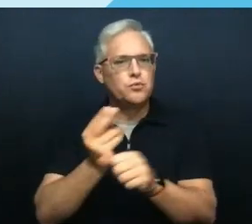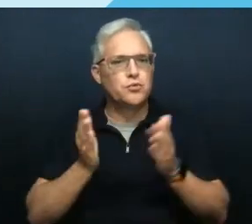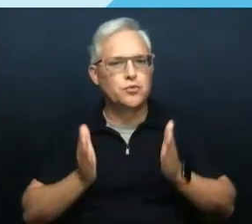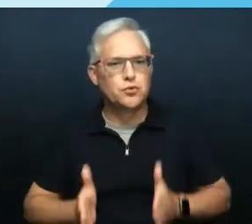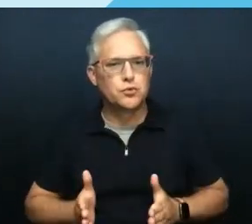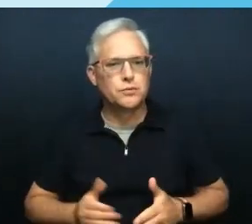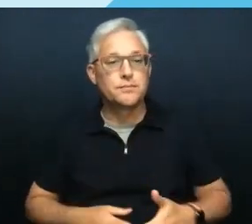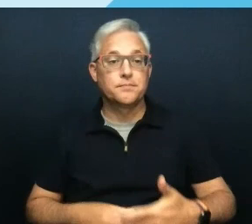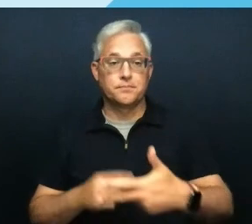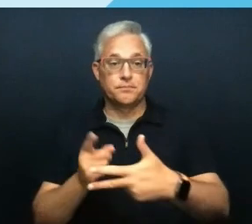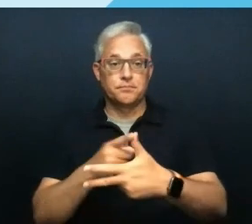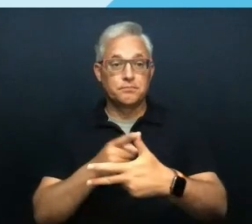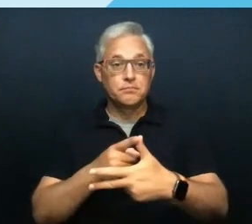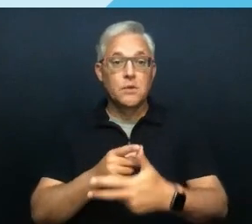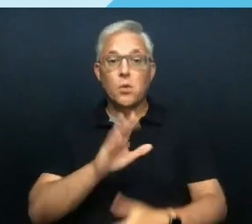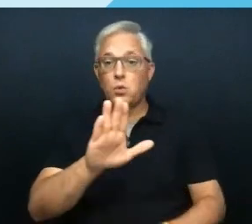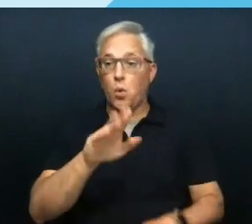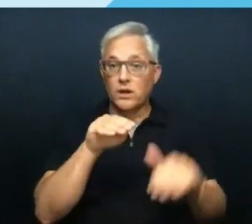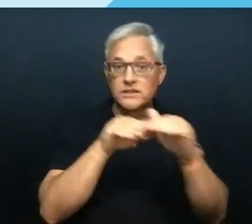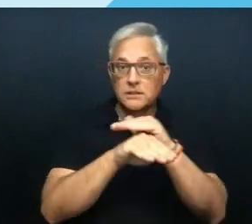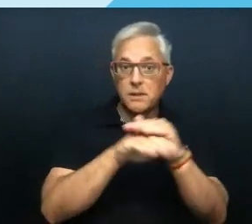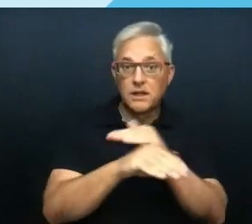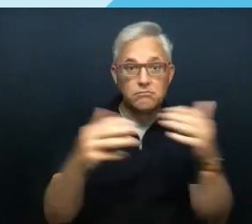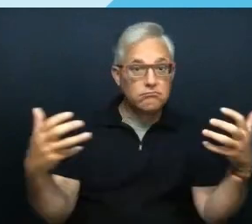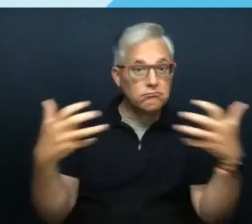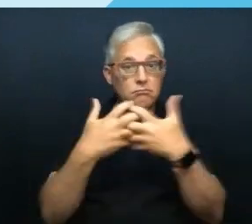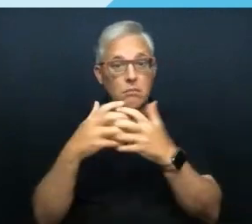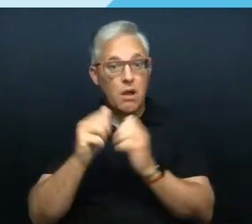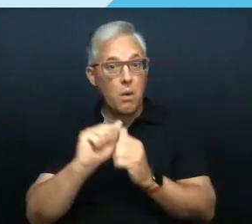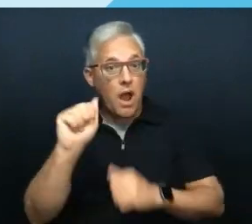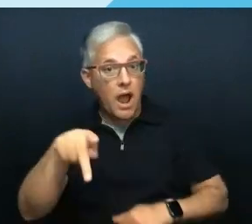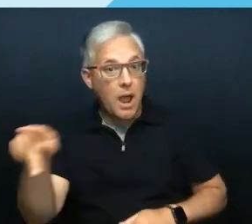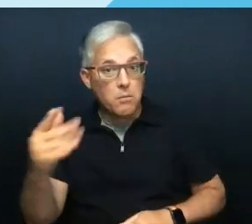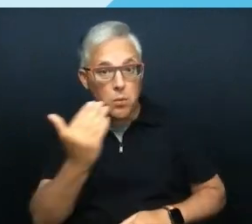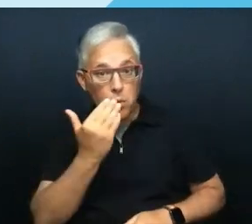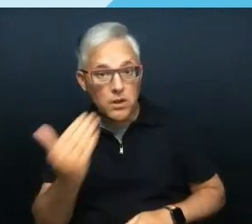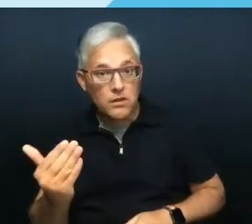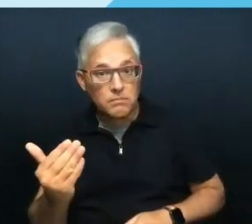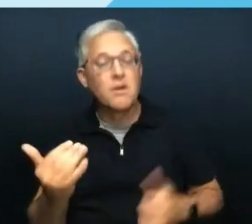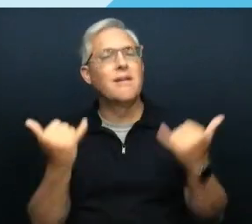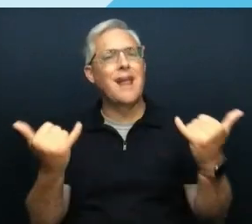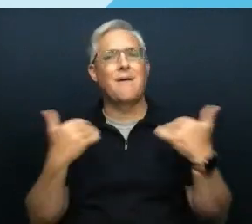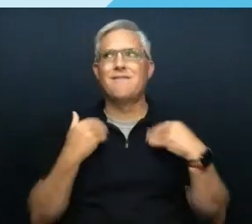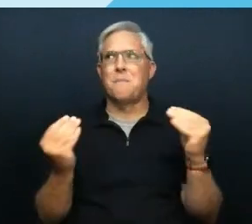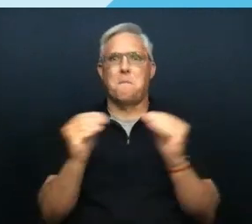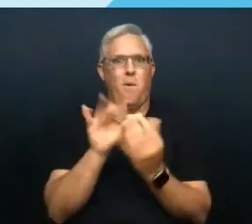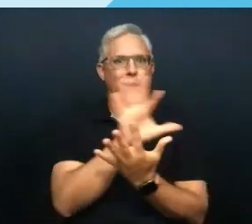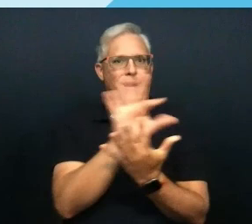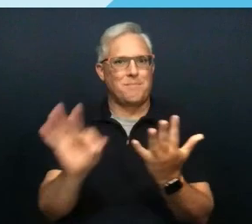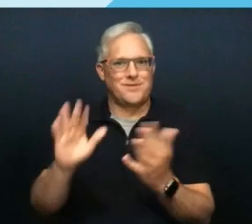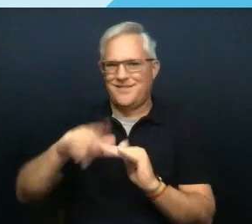We actually have more options to choose from now than we ever had in the past. It's okay to start